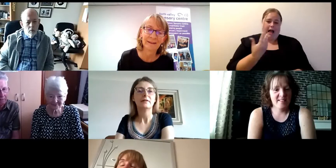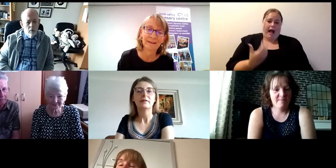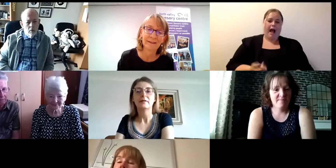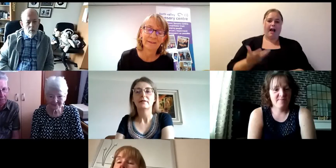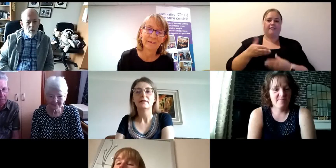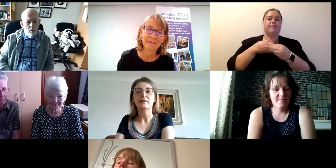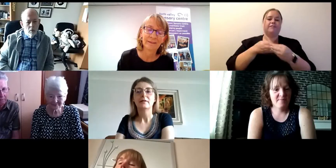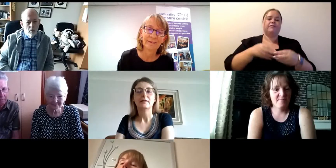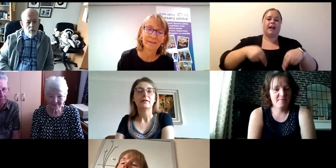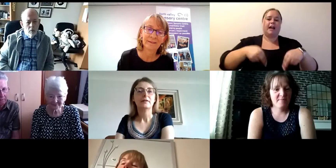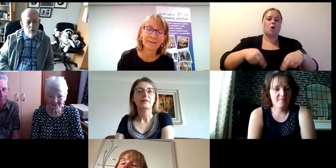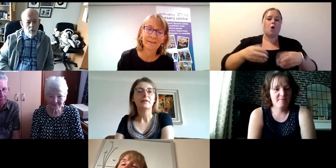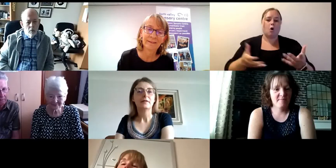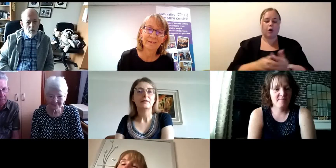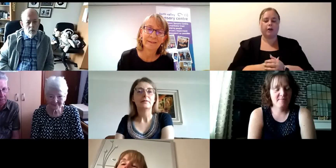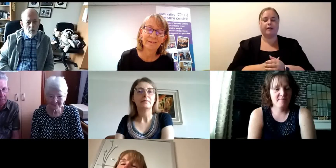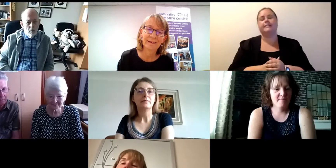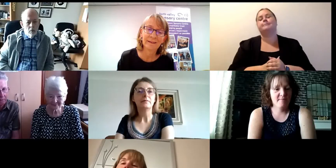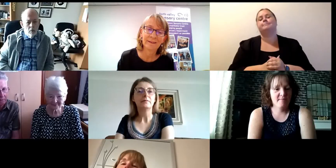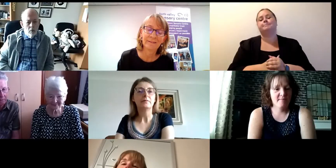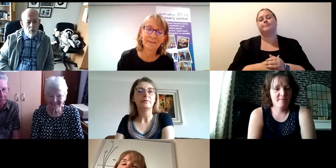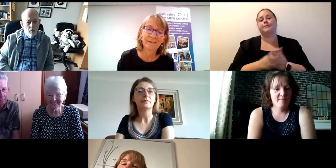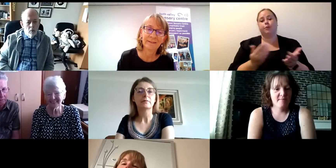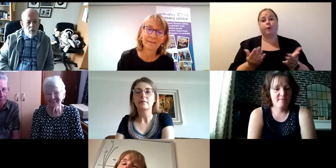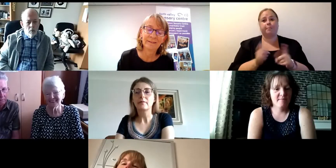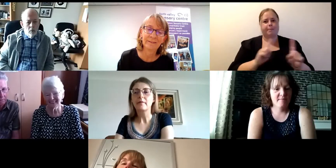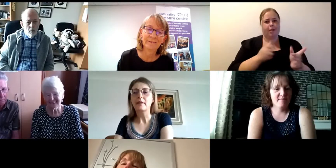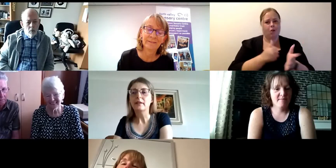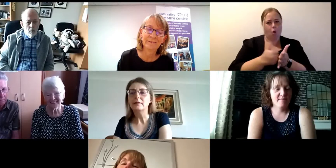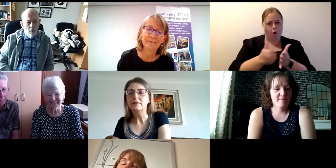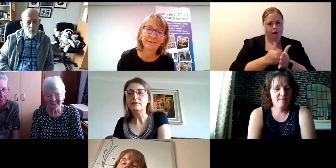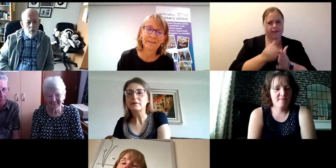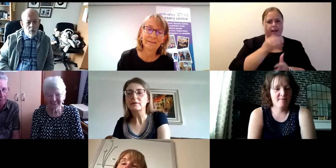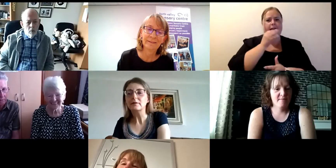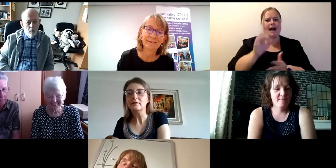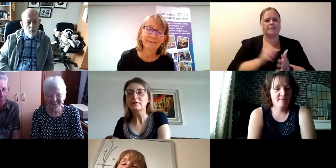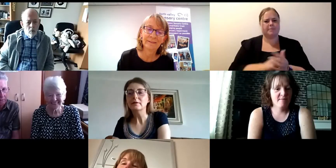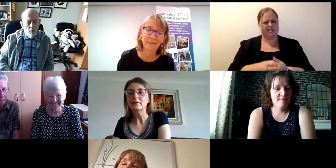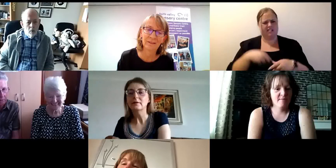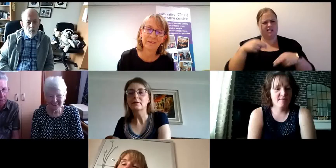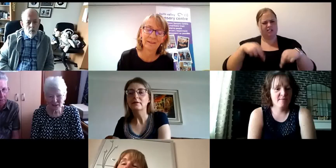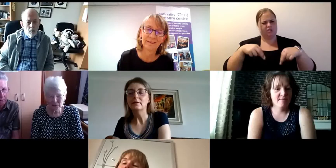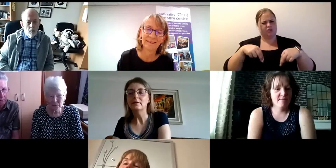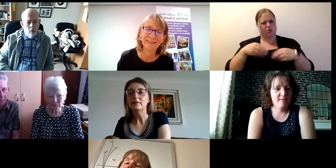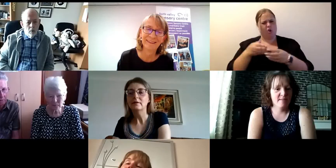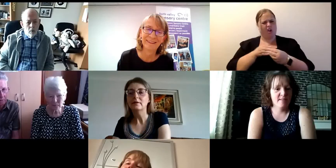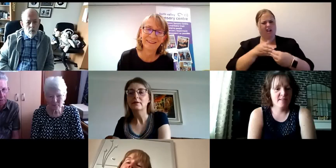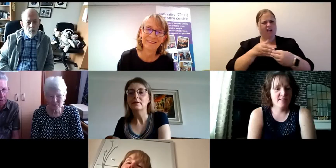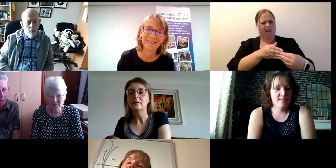know where to take you? And it's like well, the dog does not